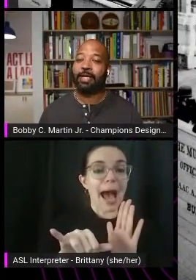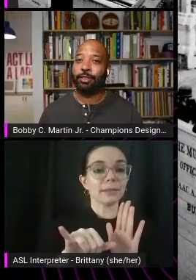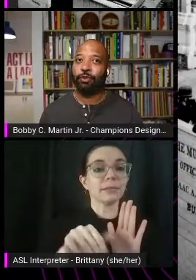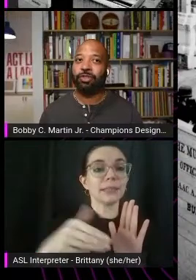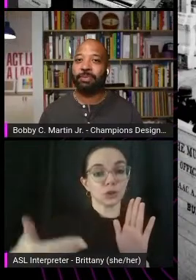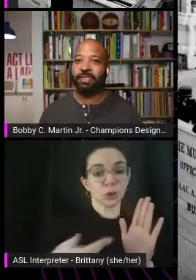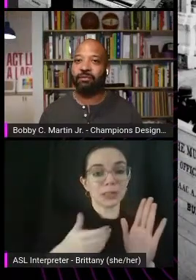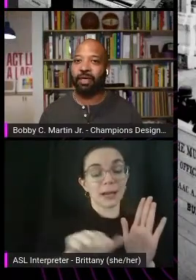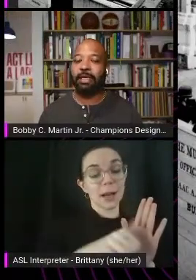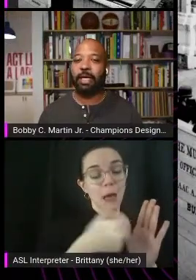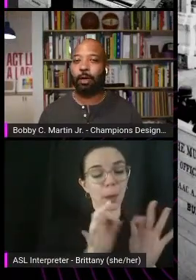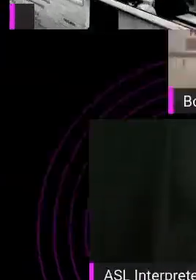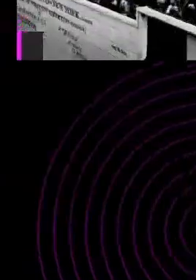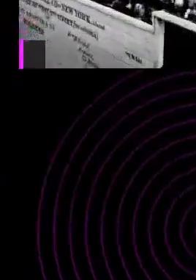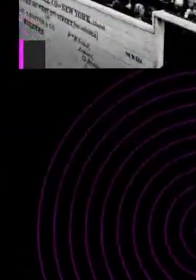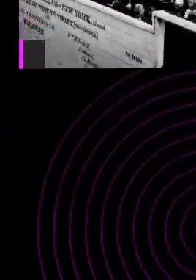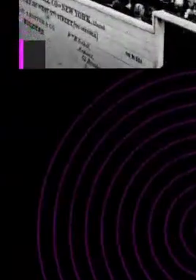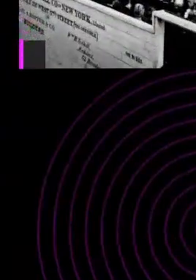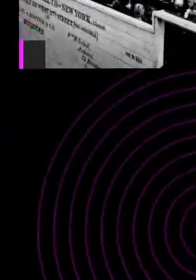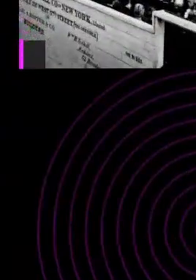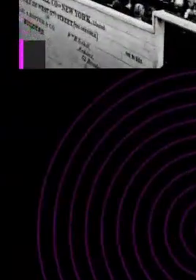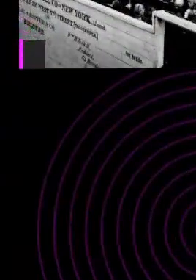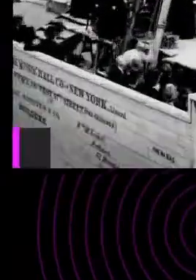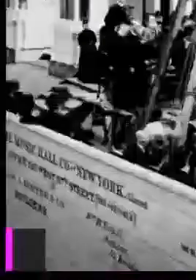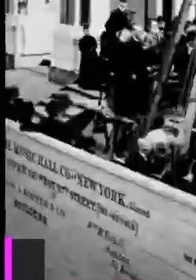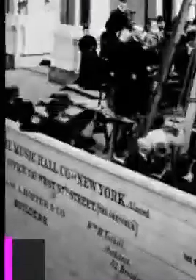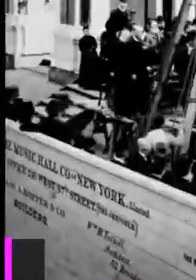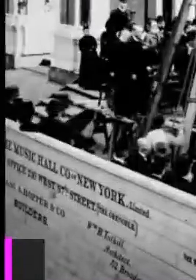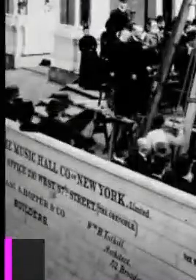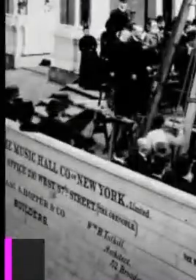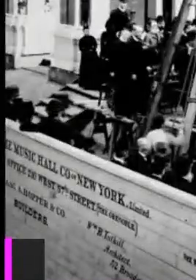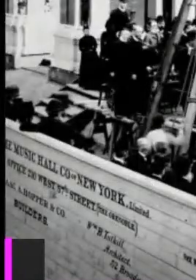that's used specifically across digital applications.